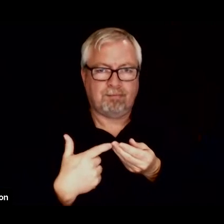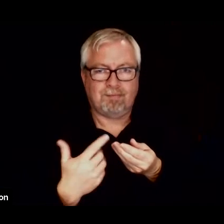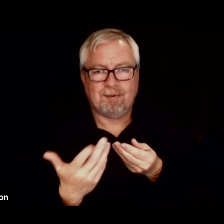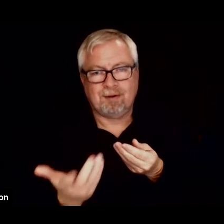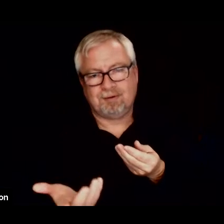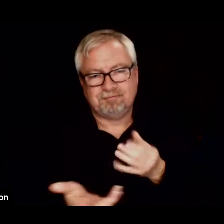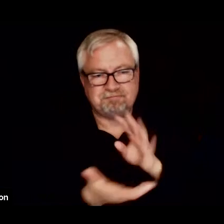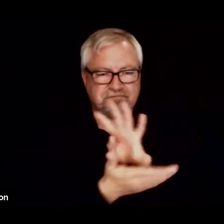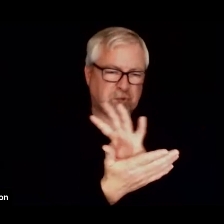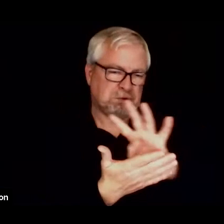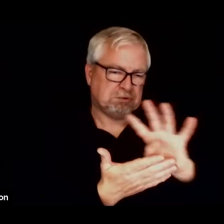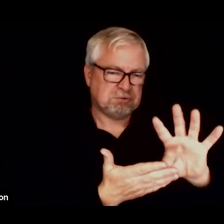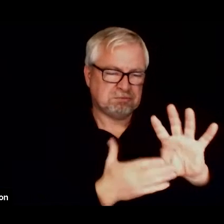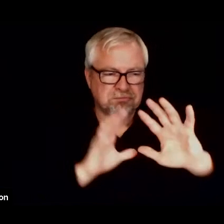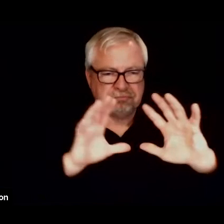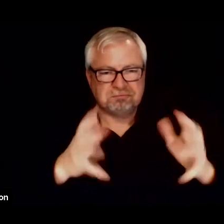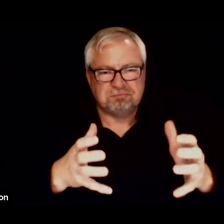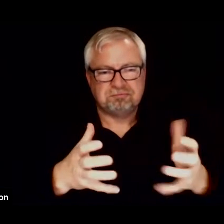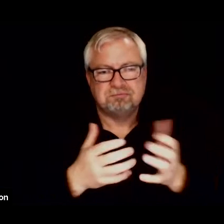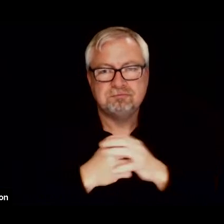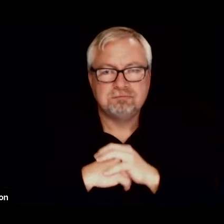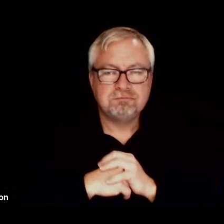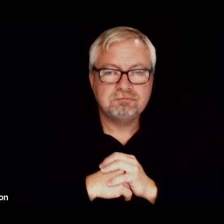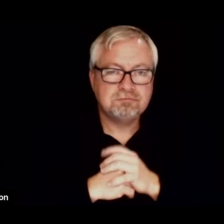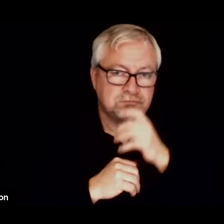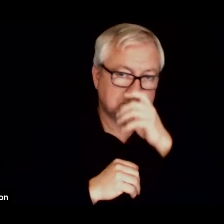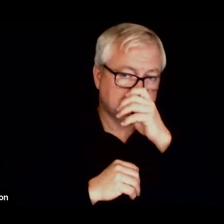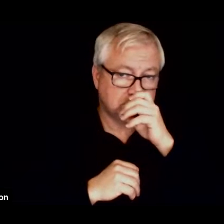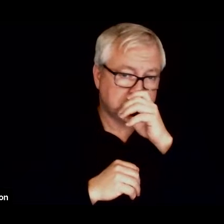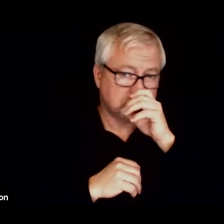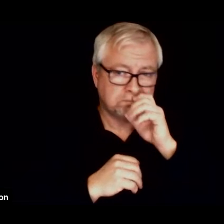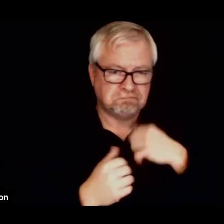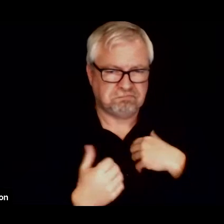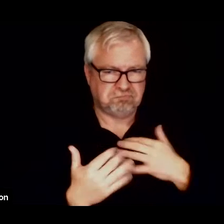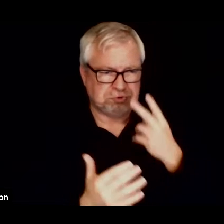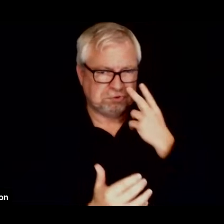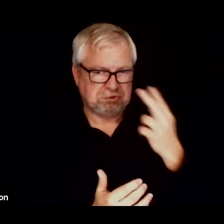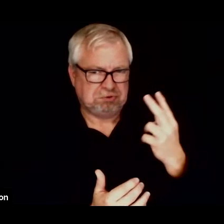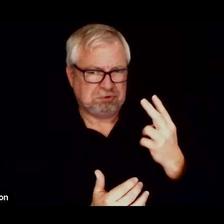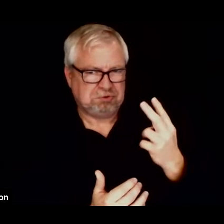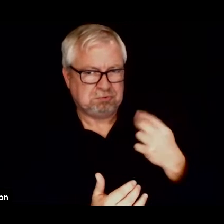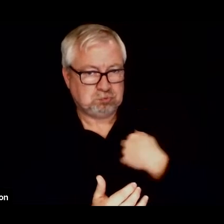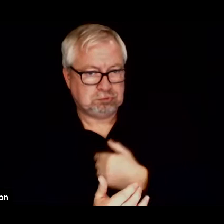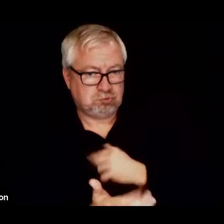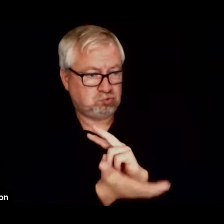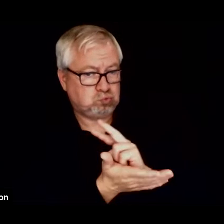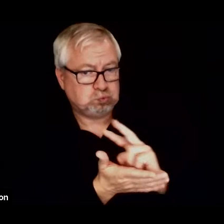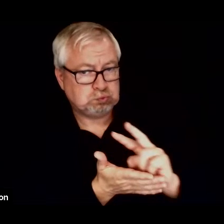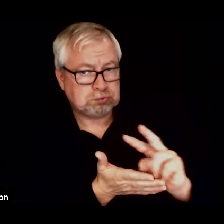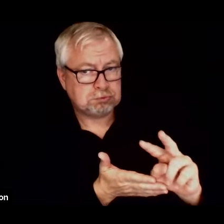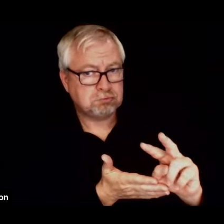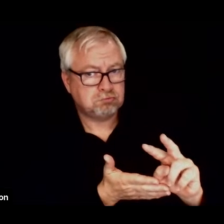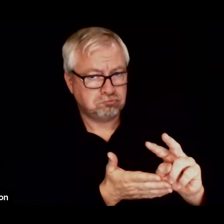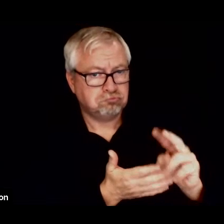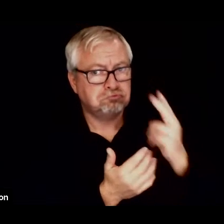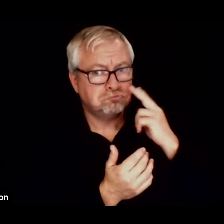that the increase um that we might have expected from thanksgiving we hope was moderated by people